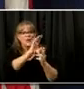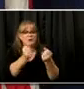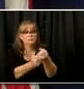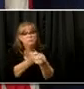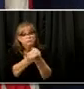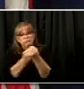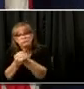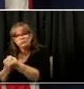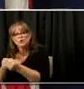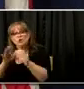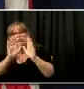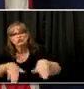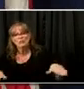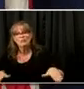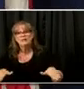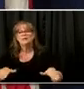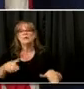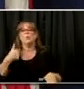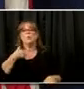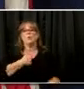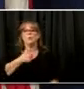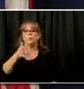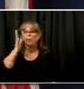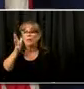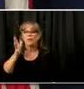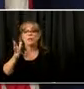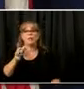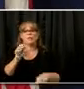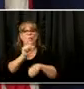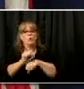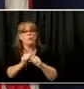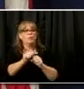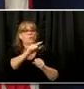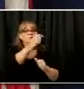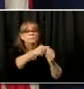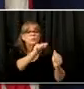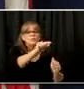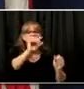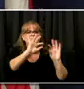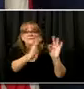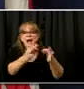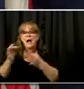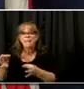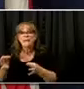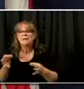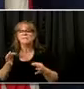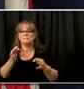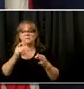districts and our policymakers to determine any paths necessary to support all of our students.